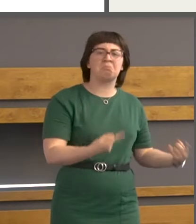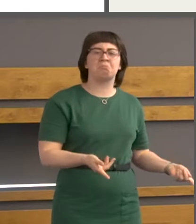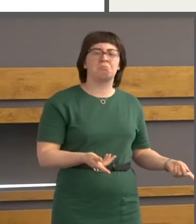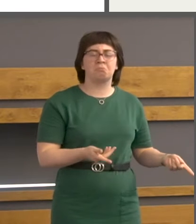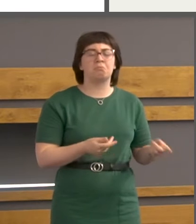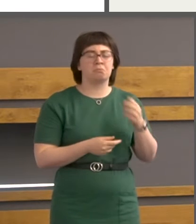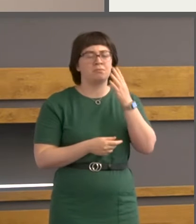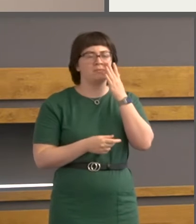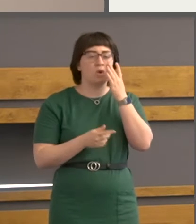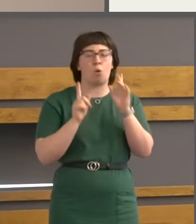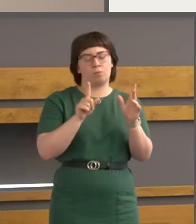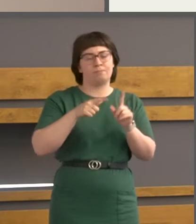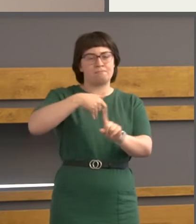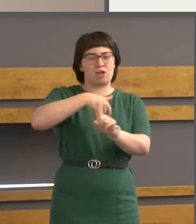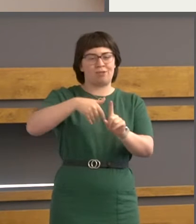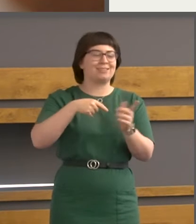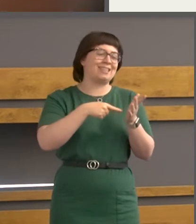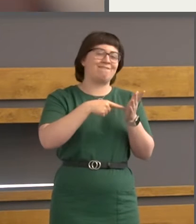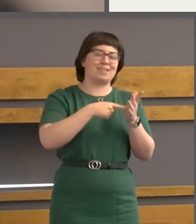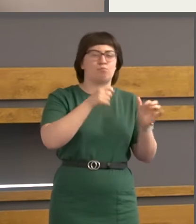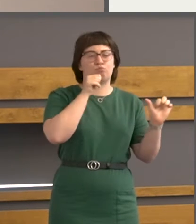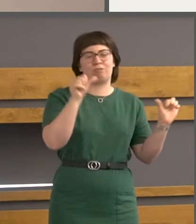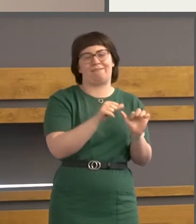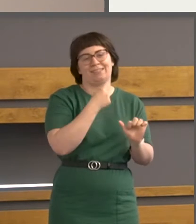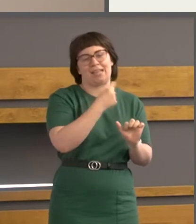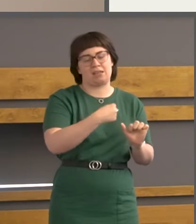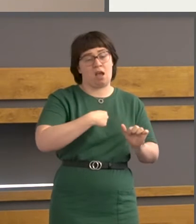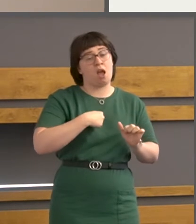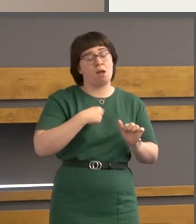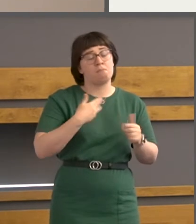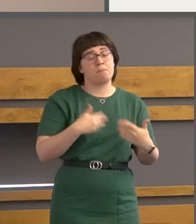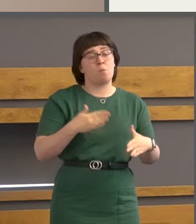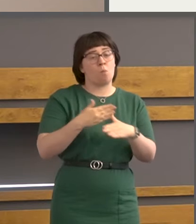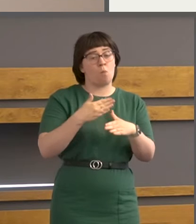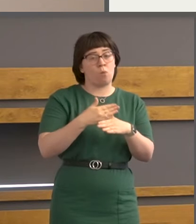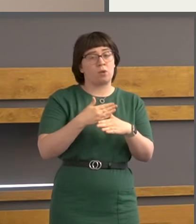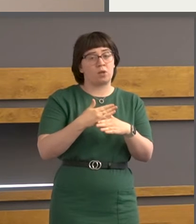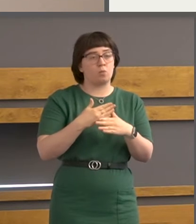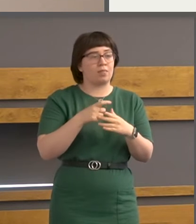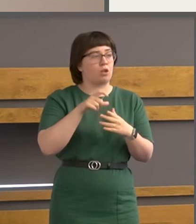So just as some background, as Tiffany briefly mentioned, I have been working with khadi.